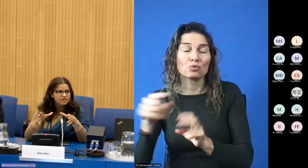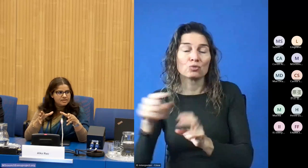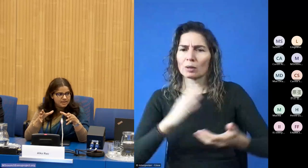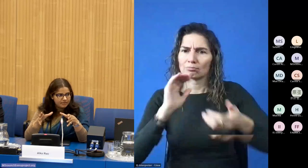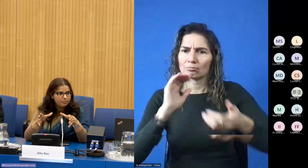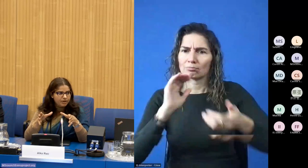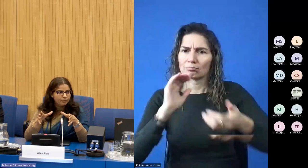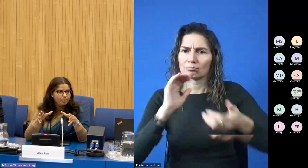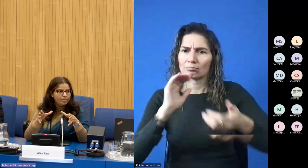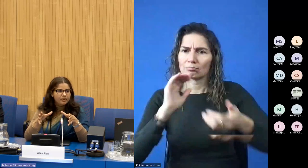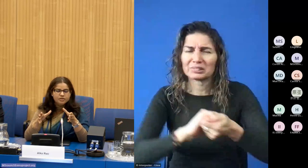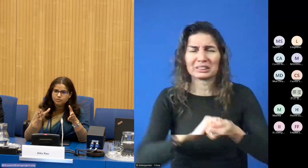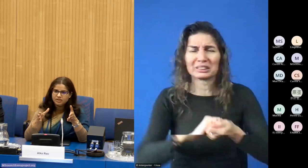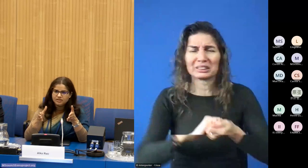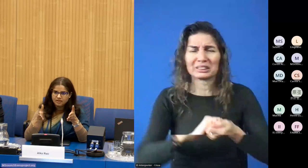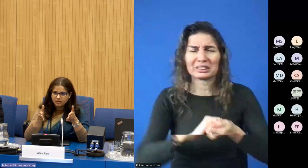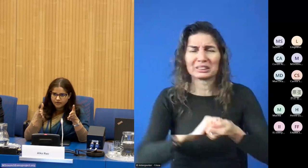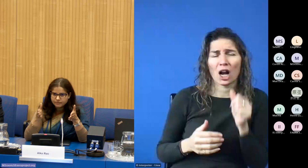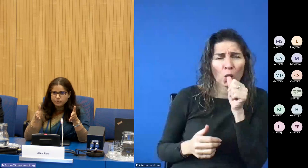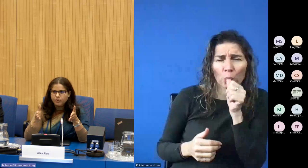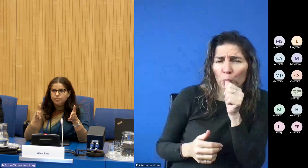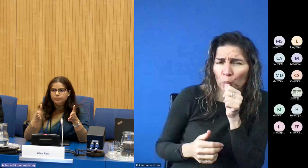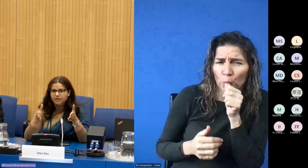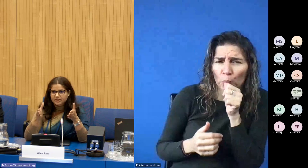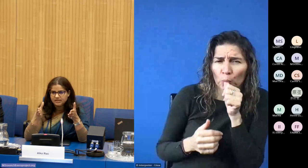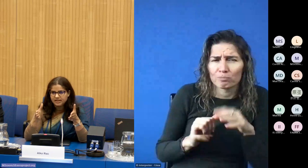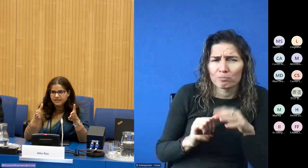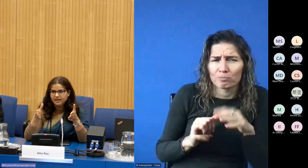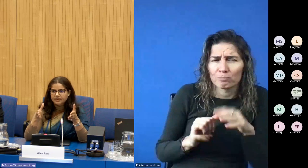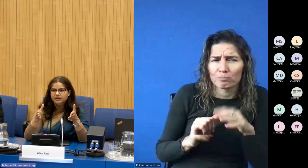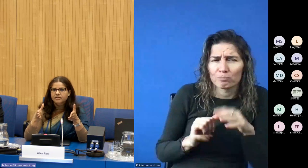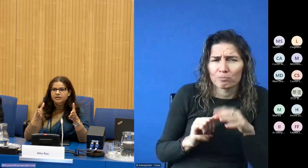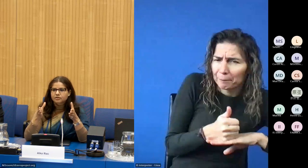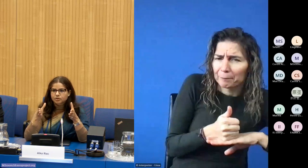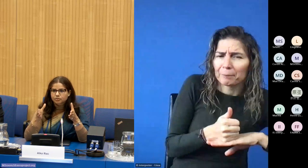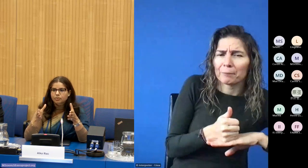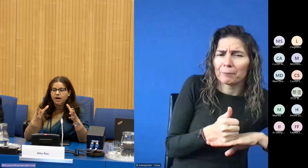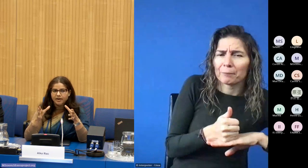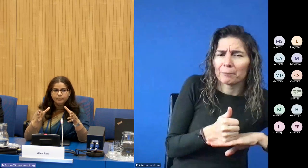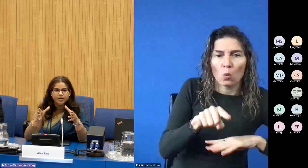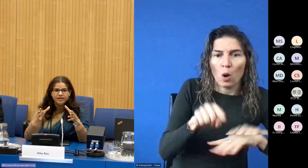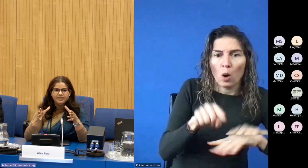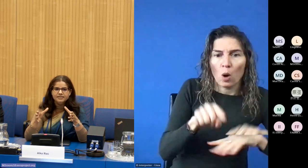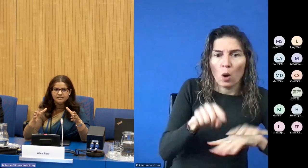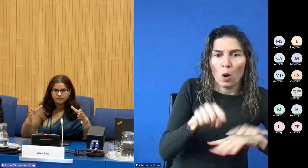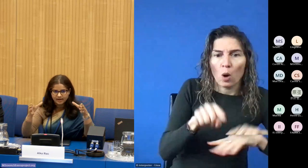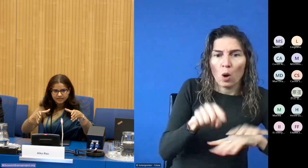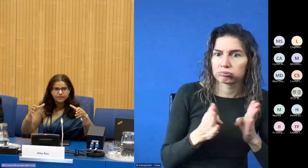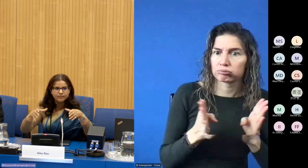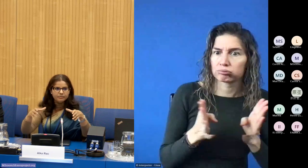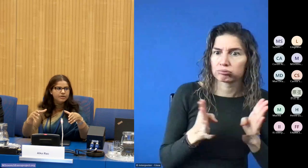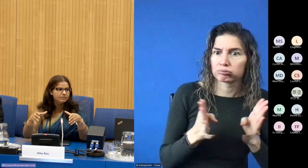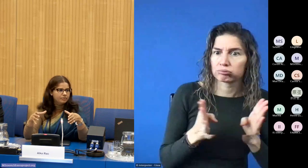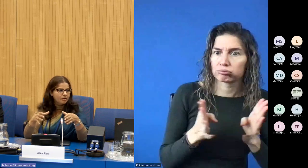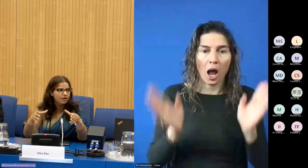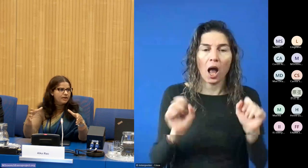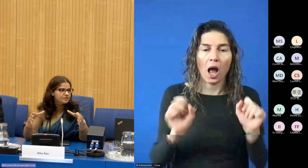just developing, so there is a lot of scope in this area to harmonise right away when we make